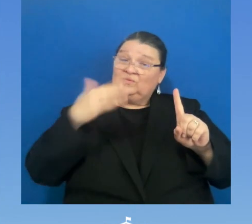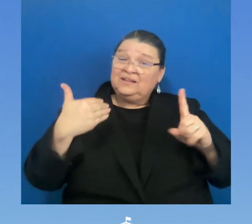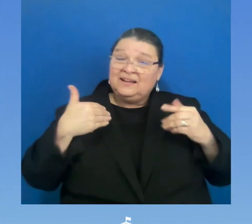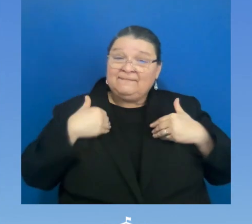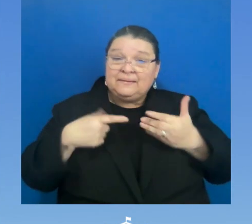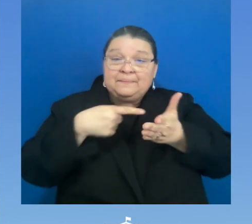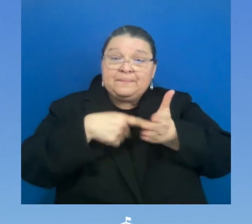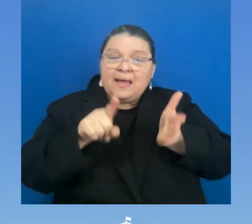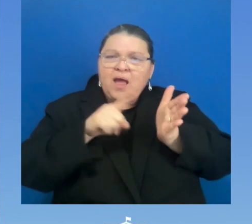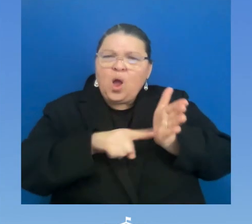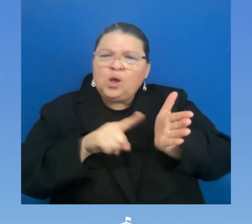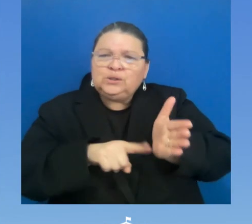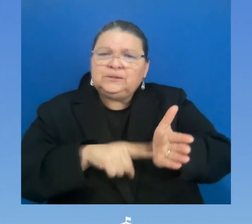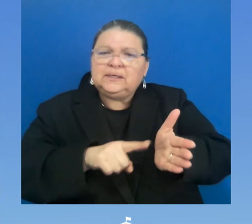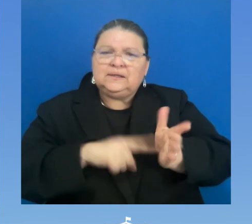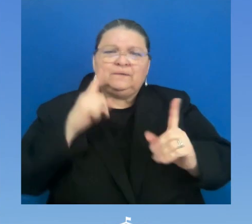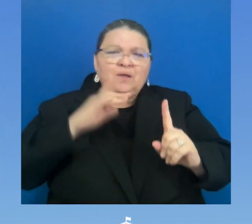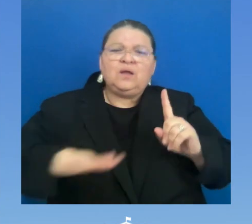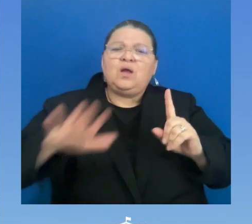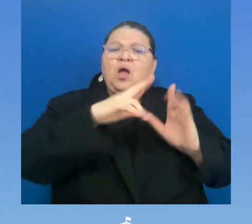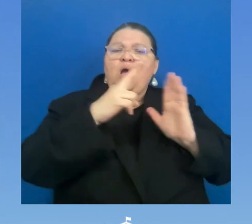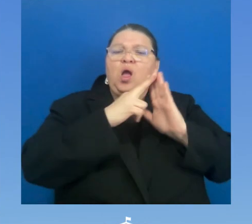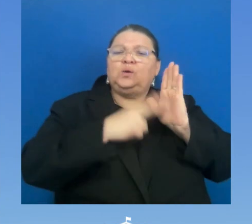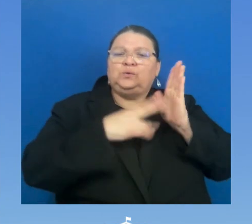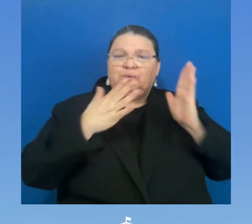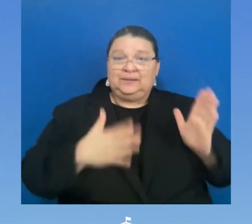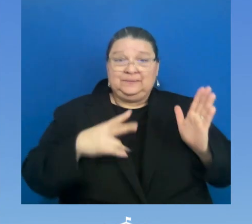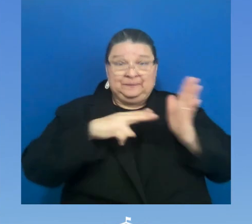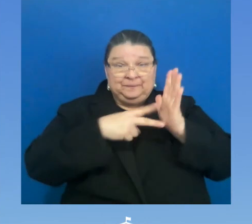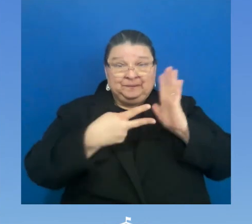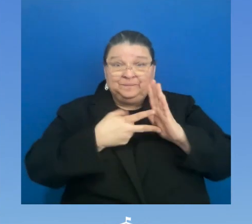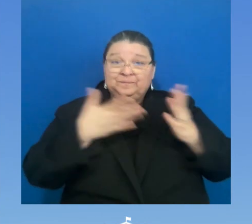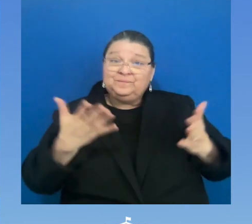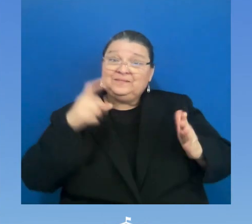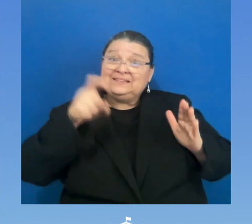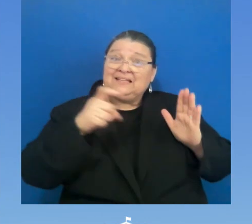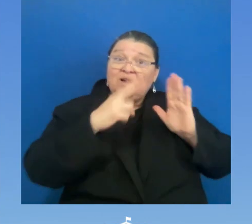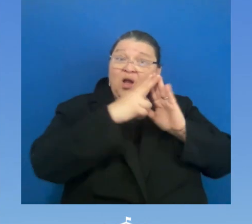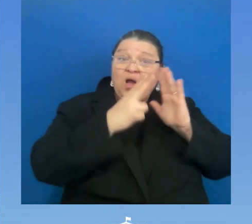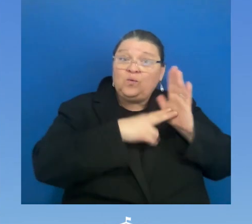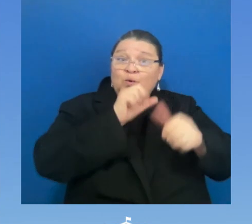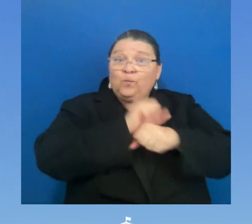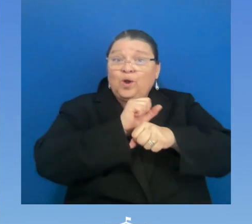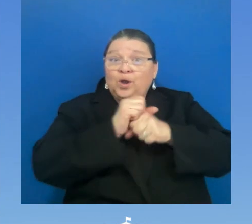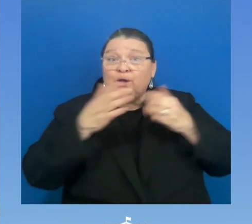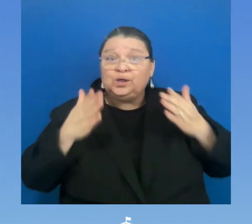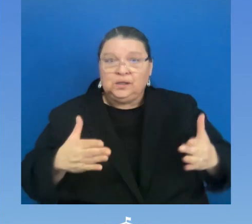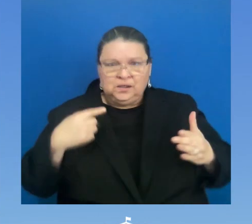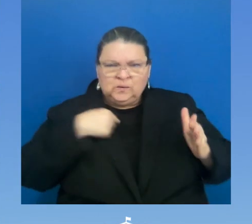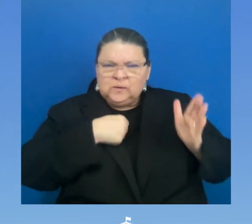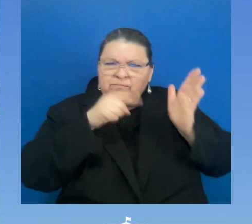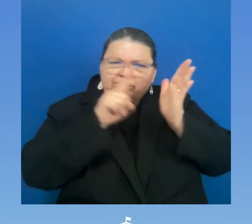we look at the audits to see if the contracts actually made it to the pockets it's supposed to. And do the backup we're supposed to have.